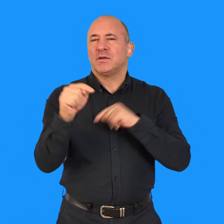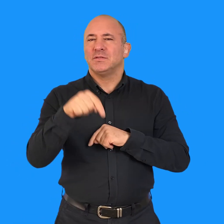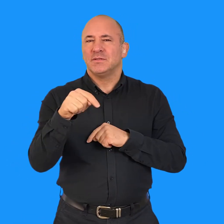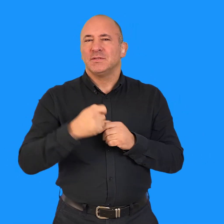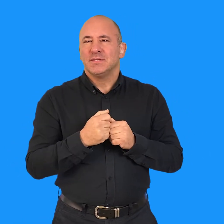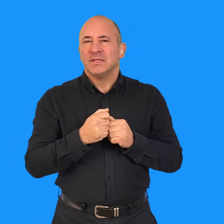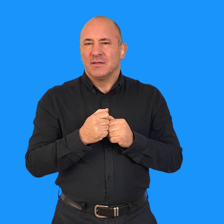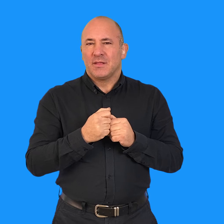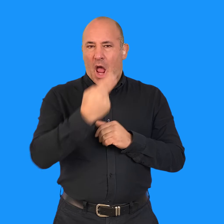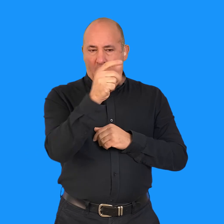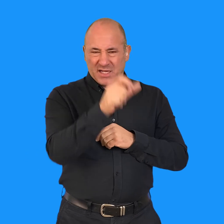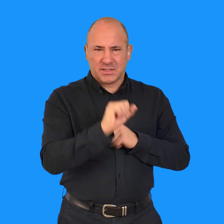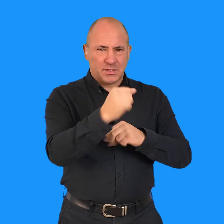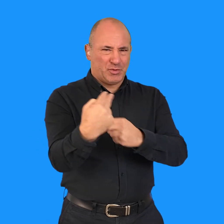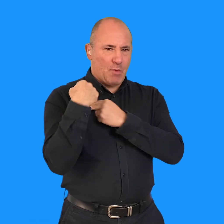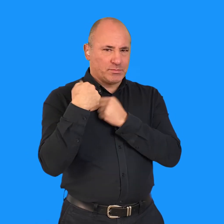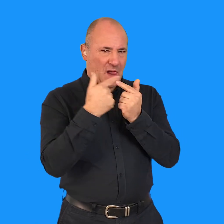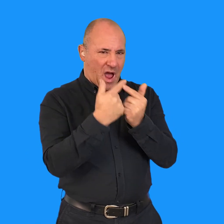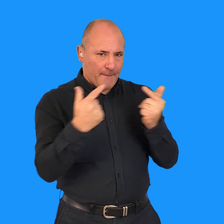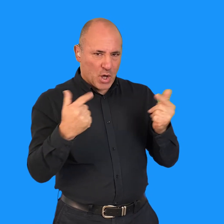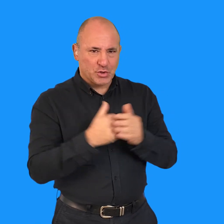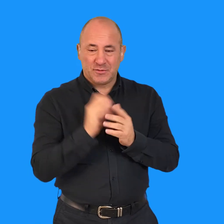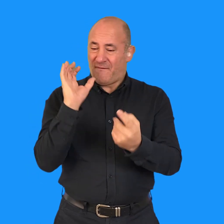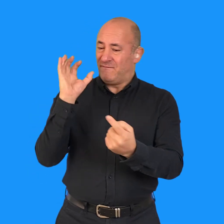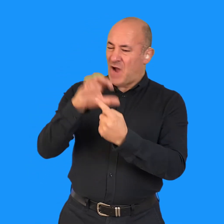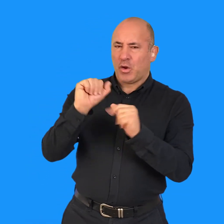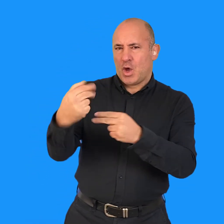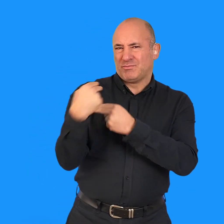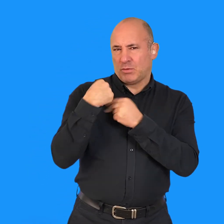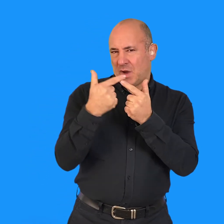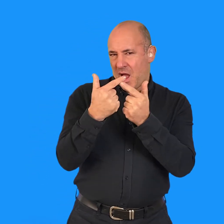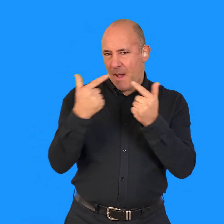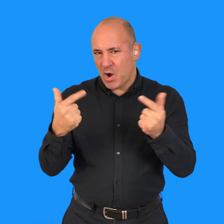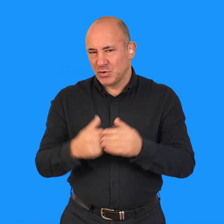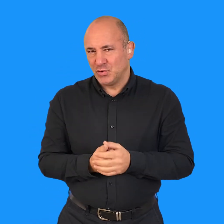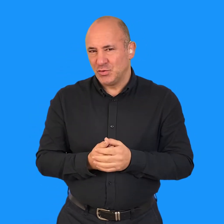for the future really of the sector, how much is the responsibility of the artist